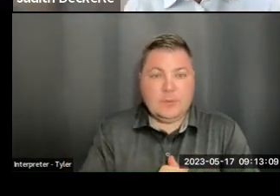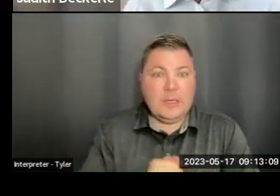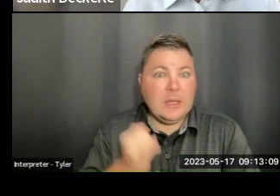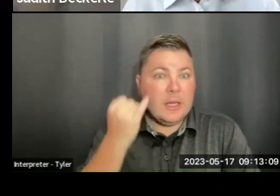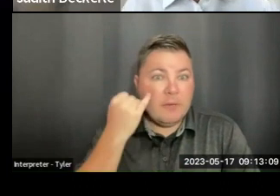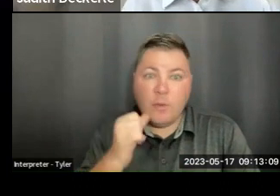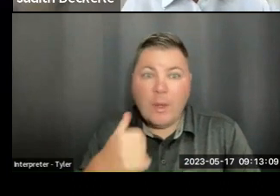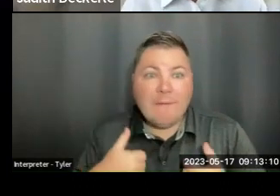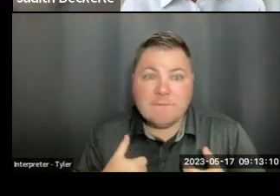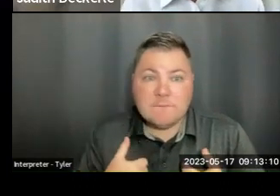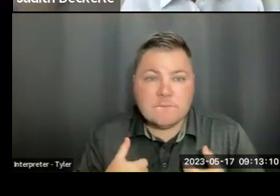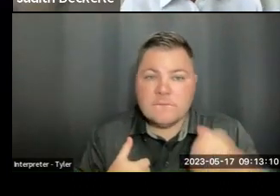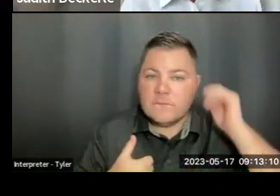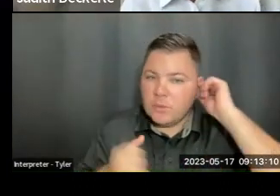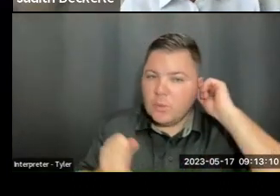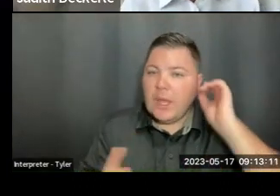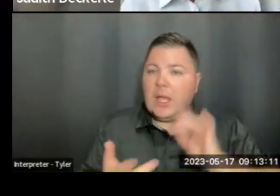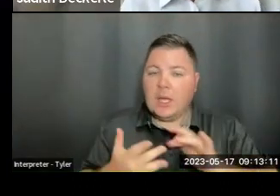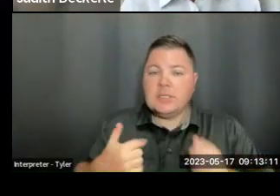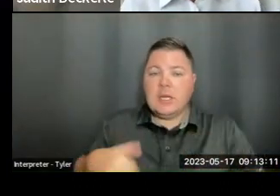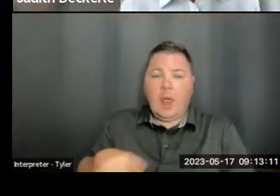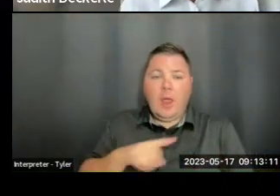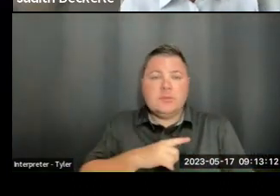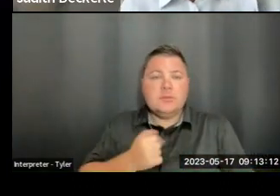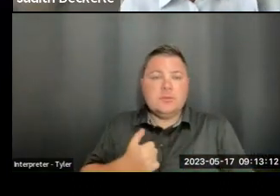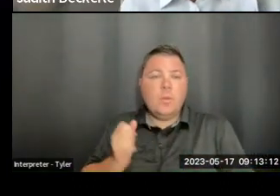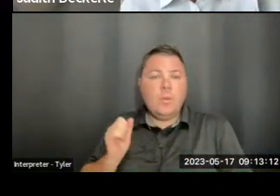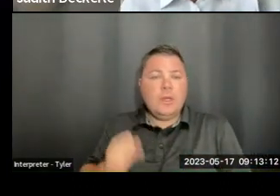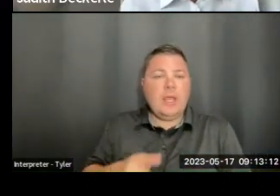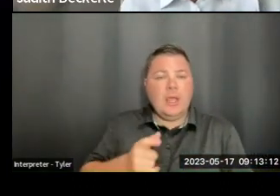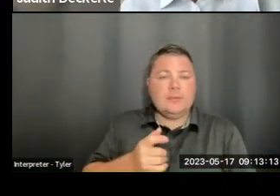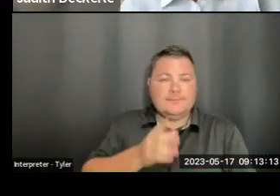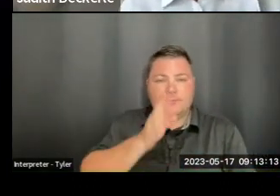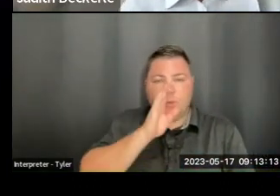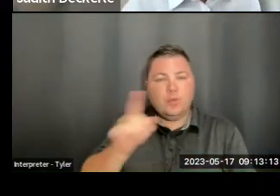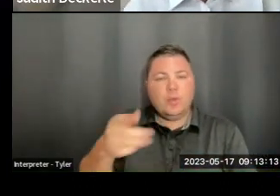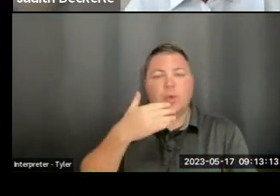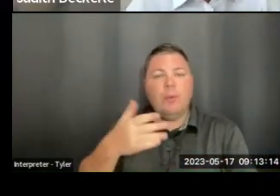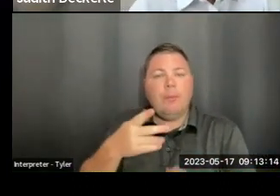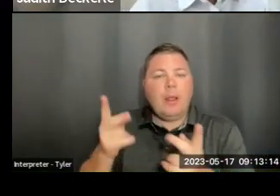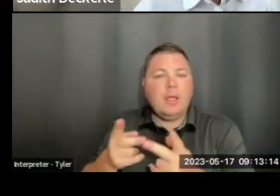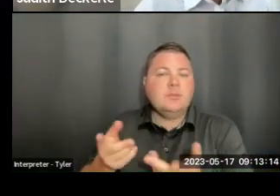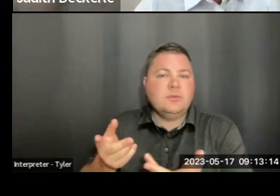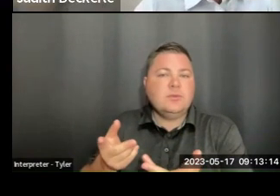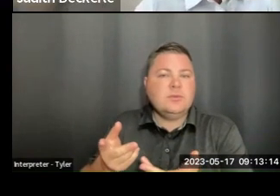quality captioning. If you don't have one, you can reach